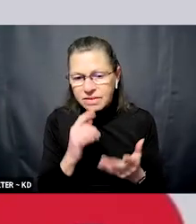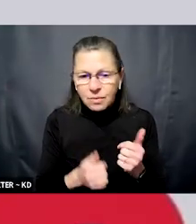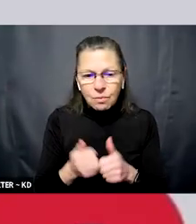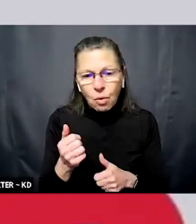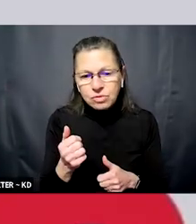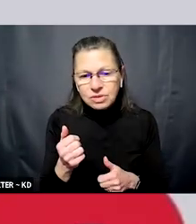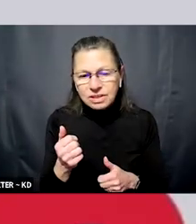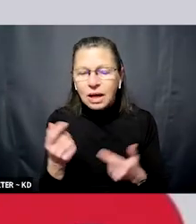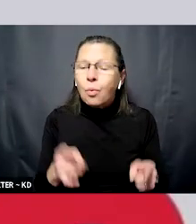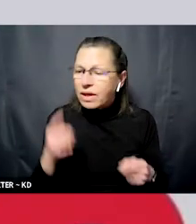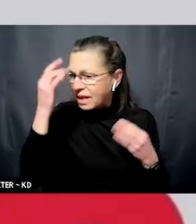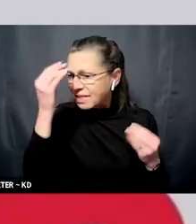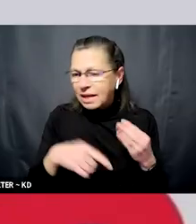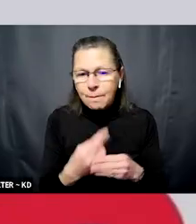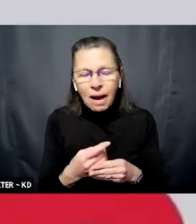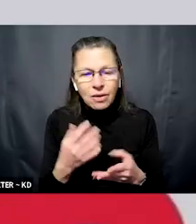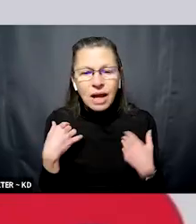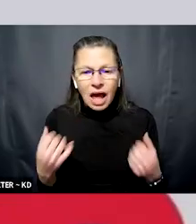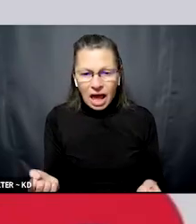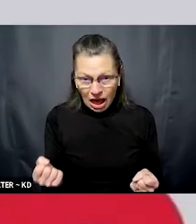when they think of health providers, that they are thinking about their medical doctors and